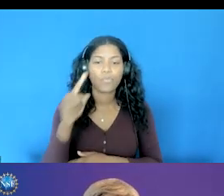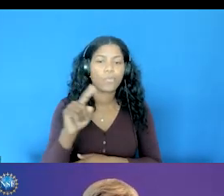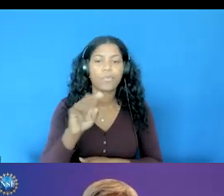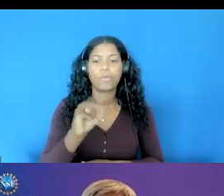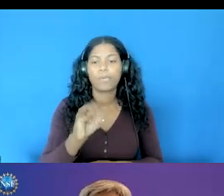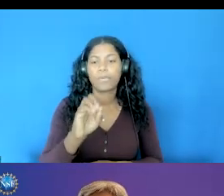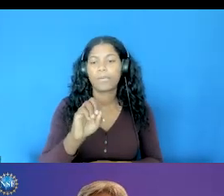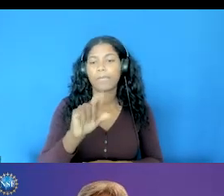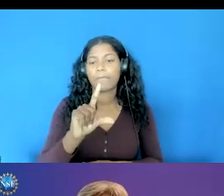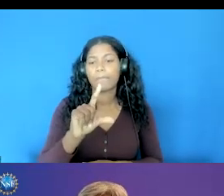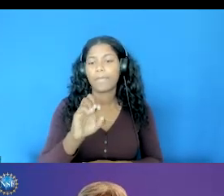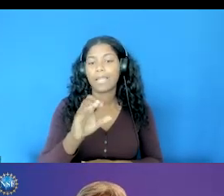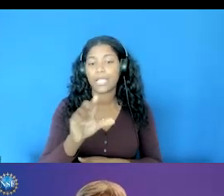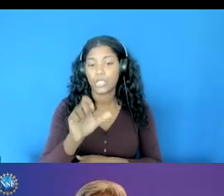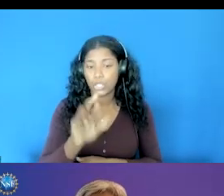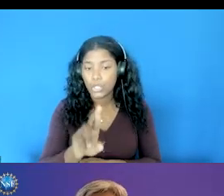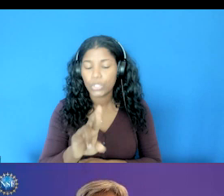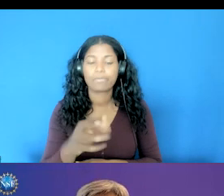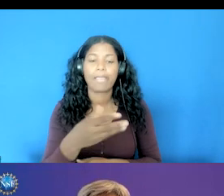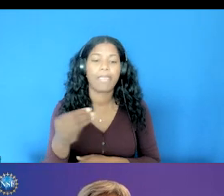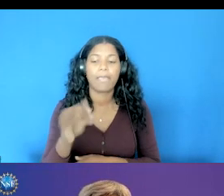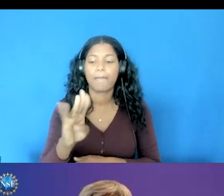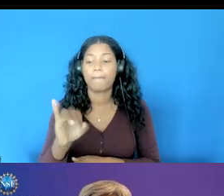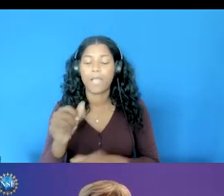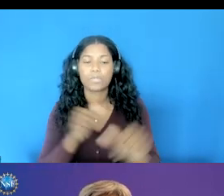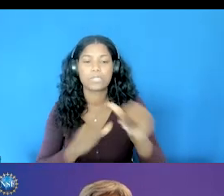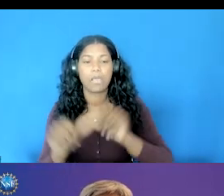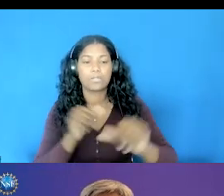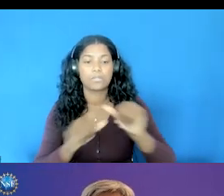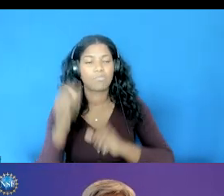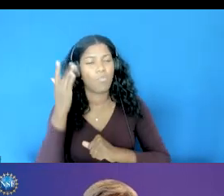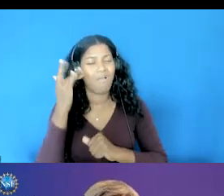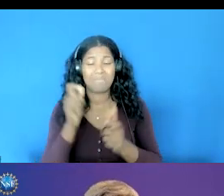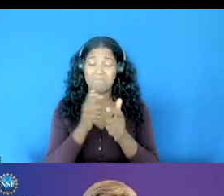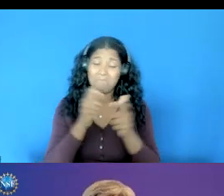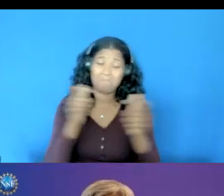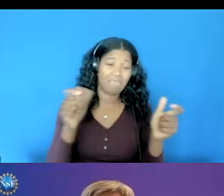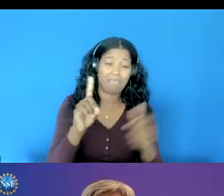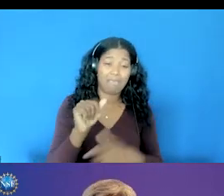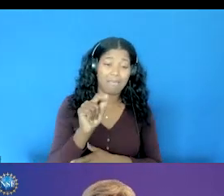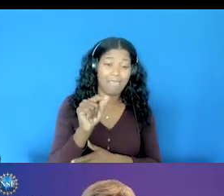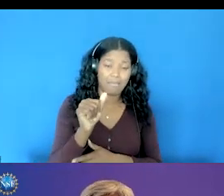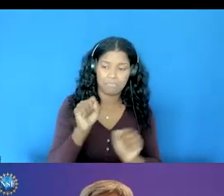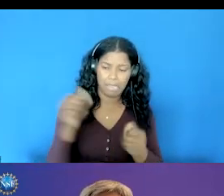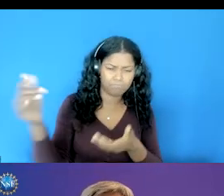And this will enable the community to better leverage big data to solve complex biological questions.